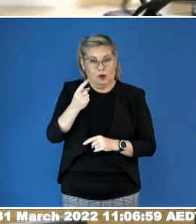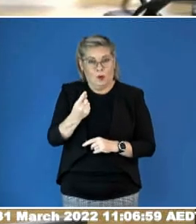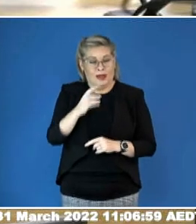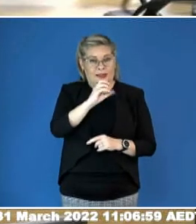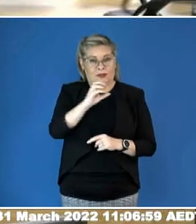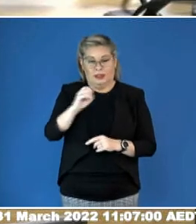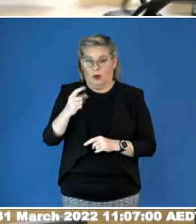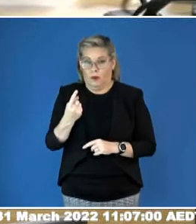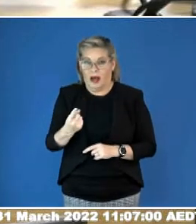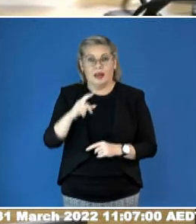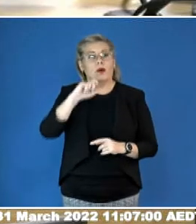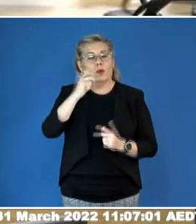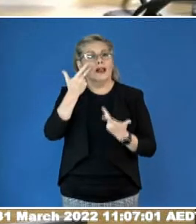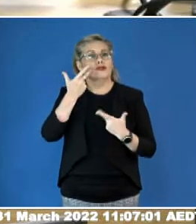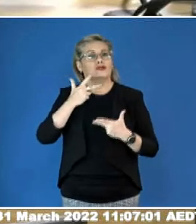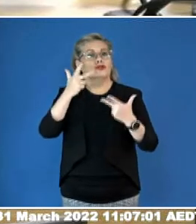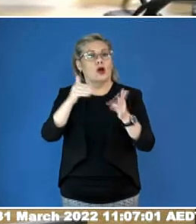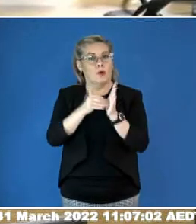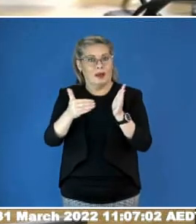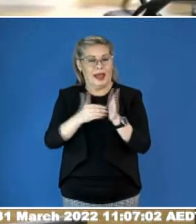I would ask that that recording now be played.